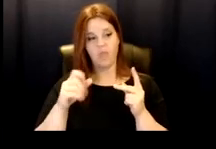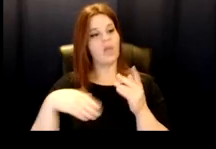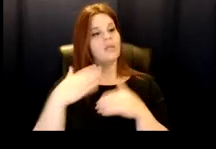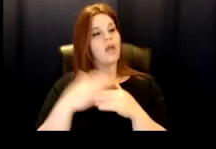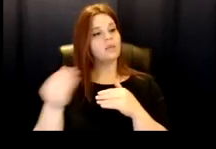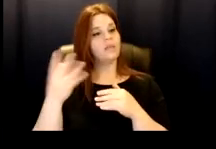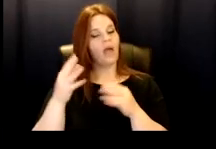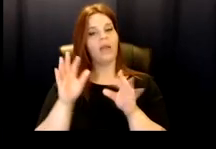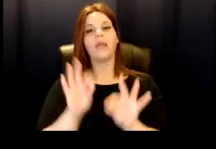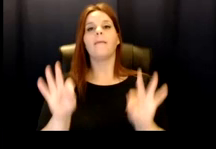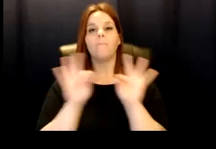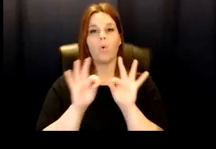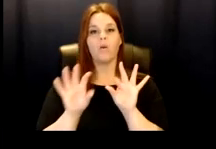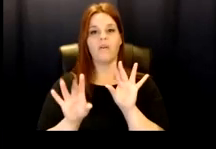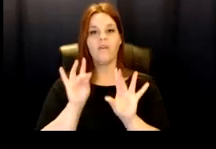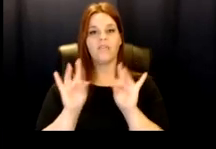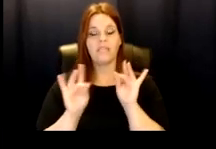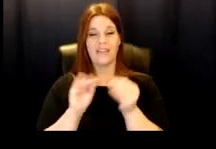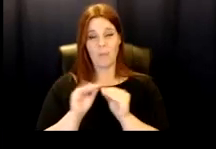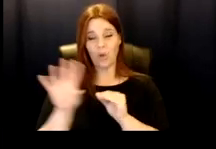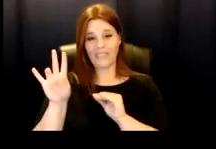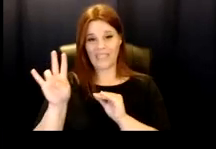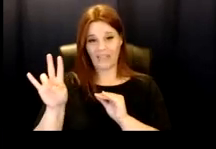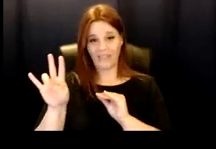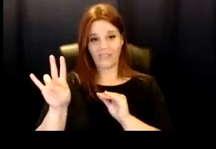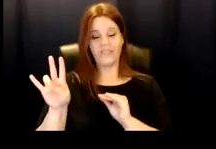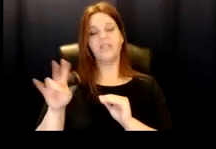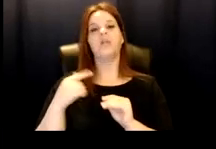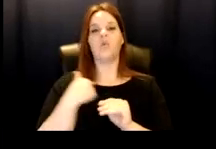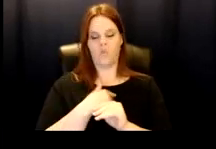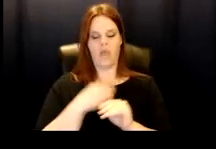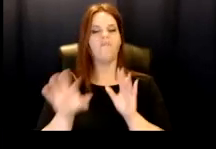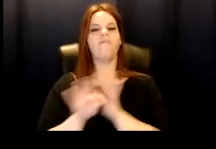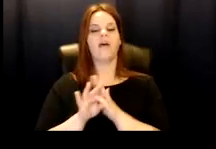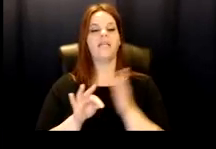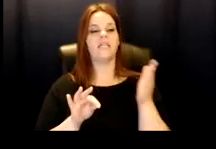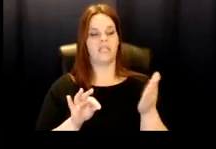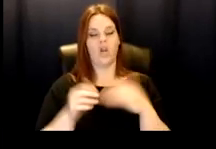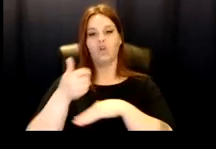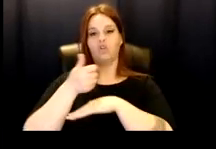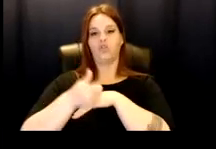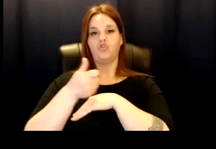important finding number 7. We have a finding here charging parties with chronic health